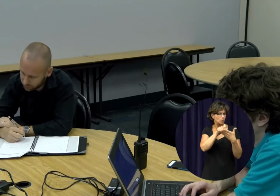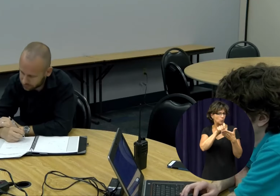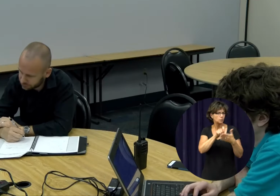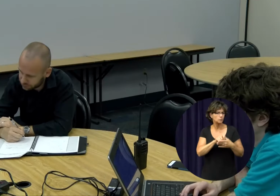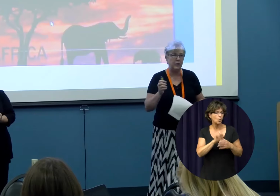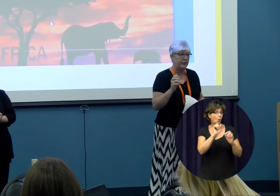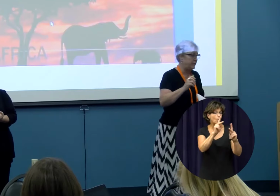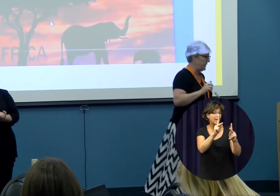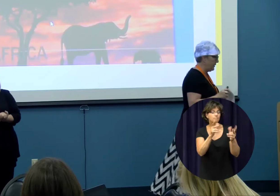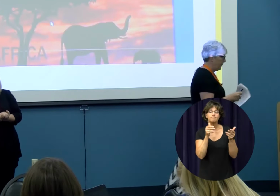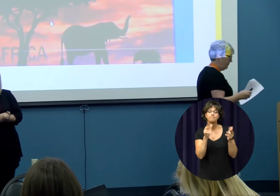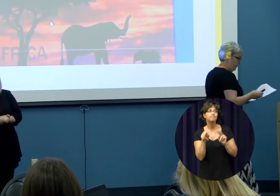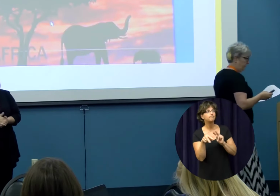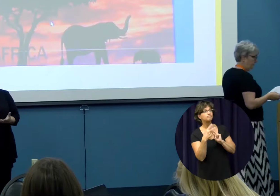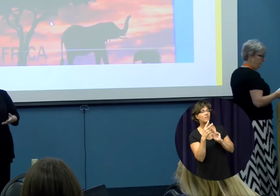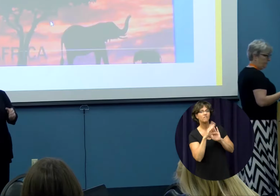and you can catch up tomorrow when you get the notes. Ok, so let's take a look at this video.